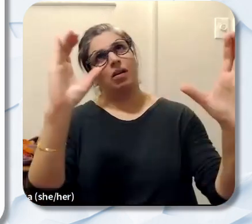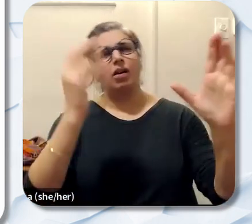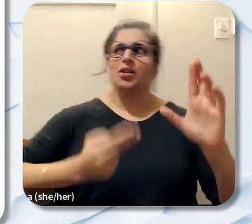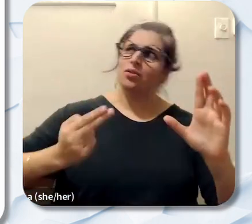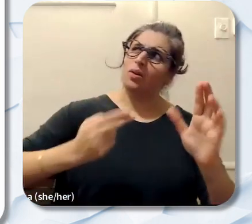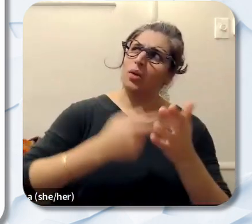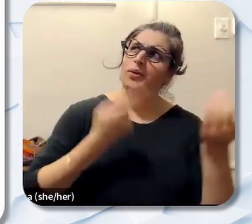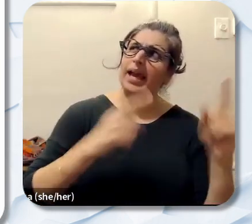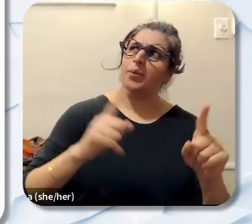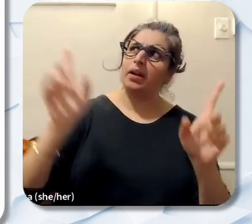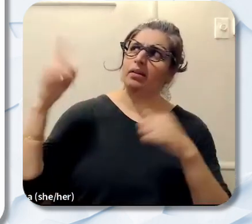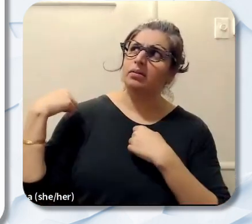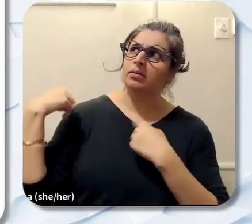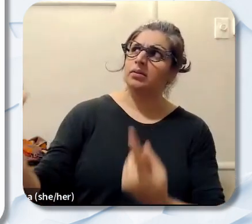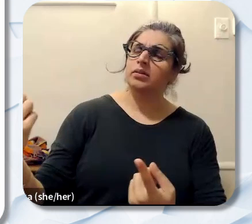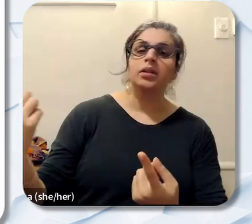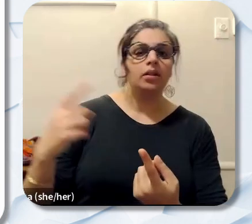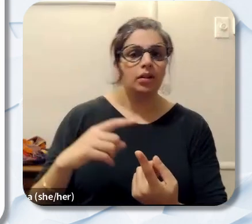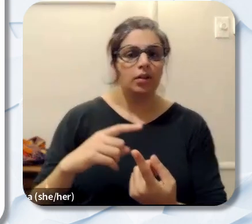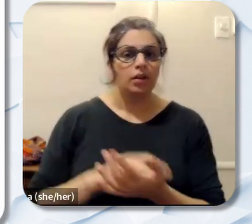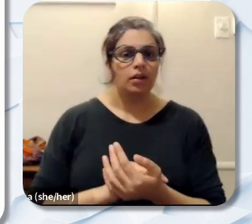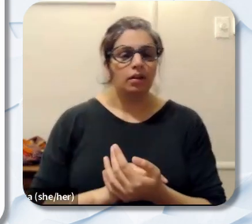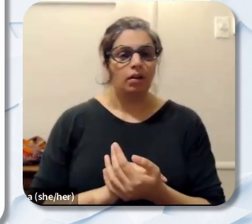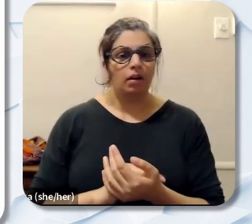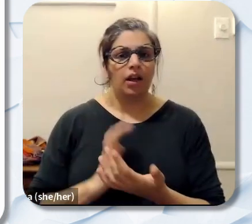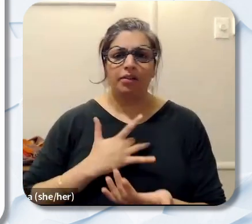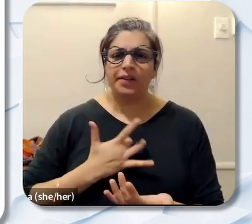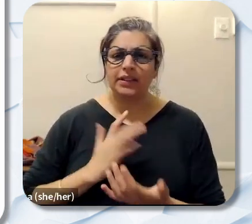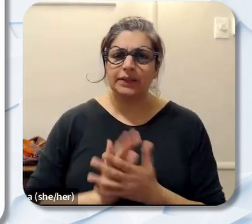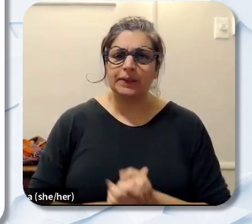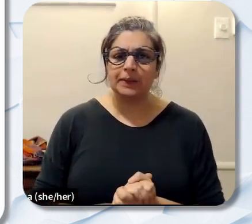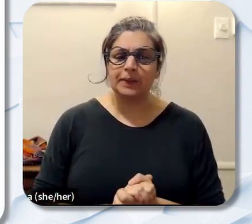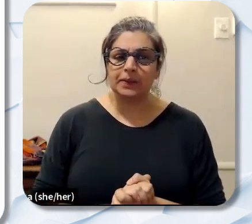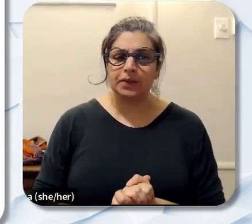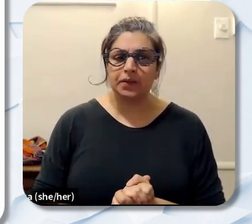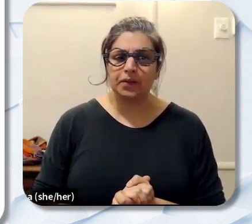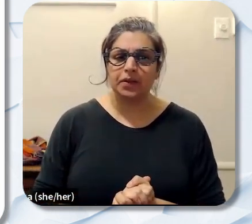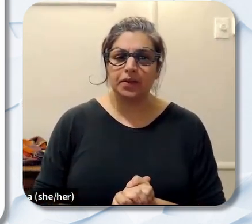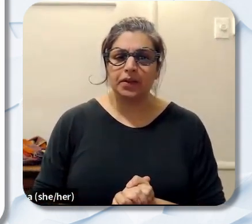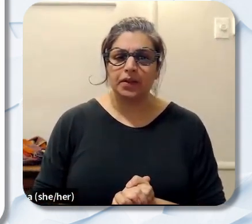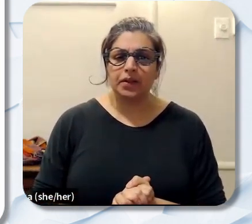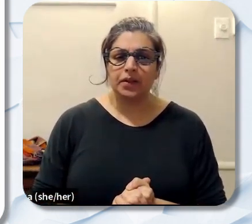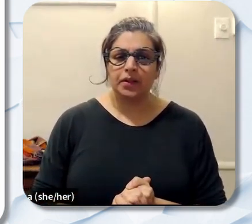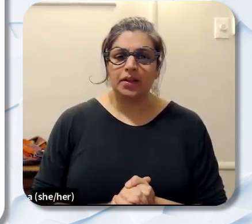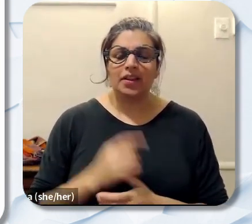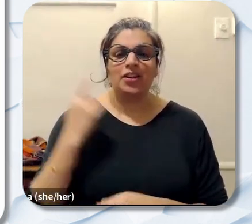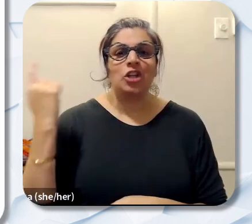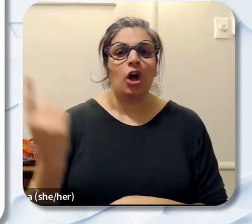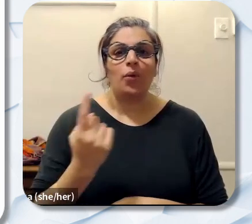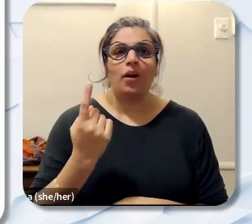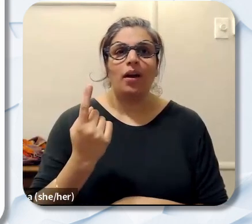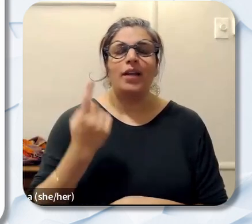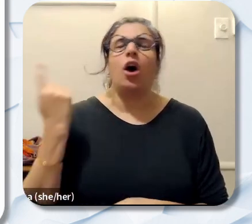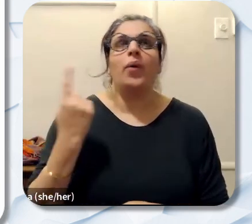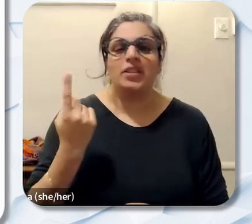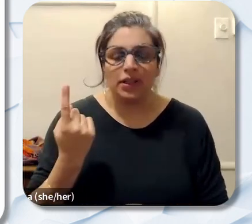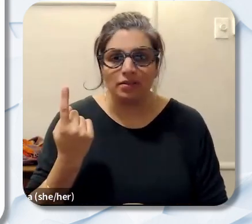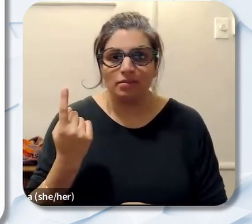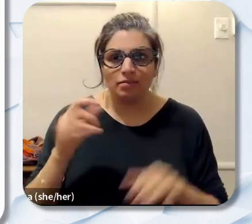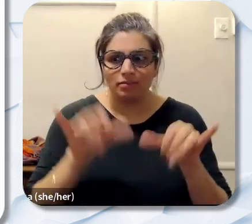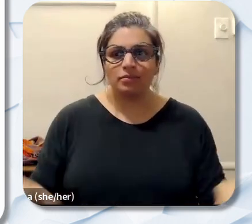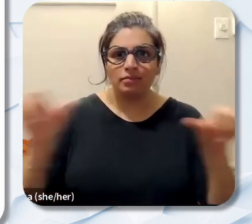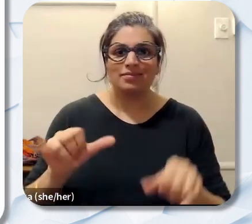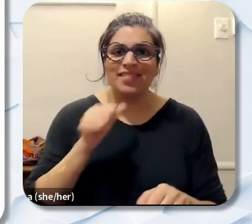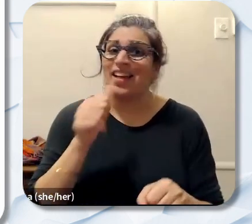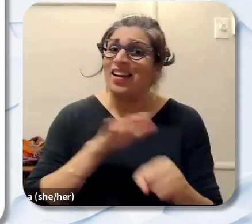has occurred it appears to me there's always been a shortage of African American Black educators.